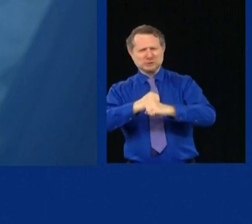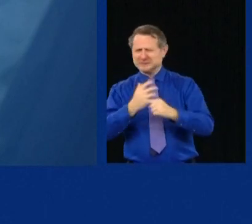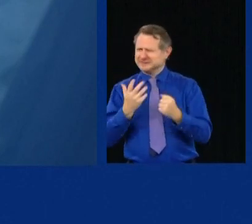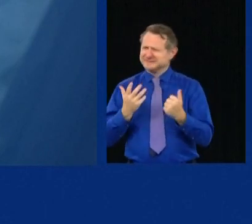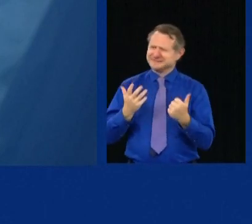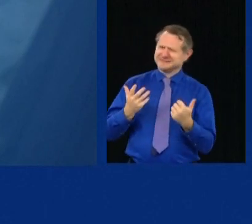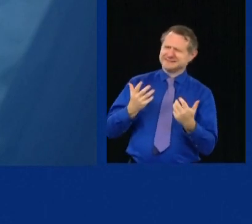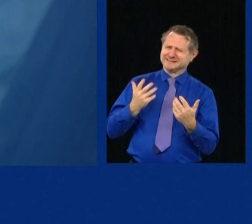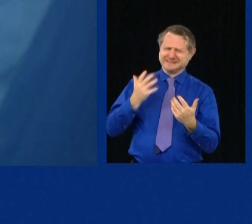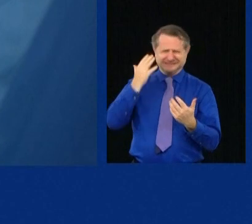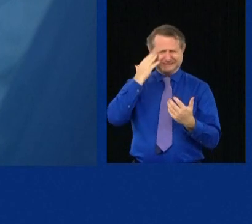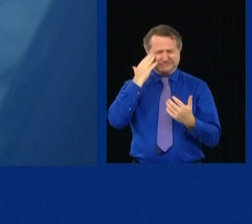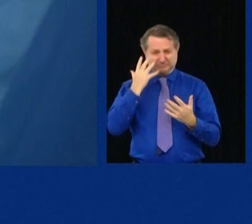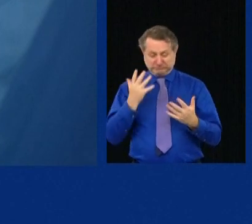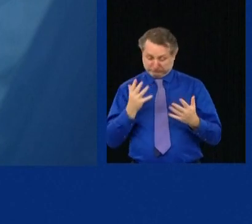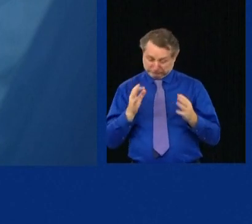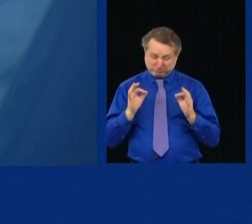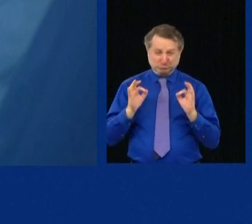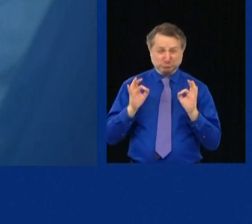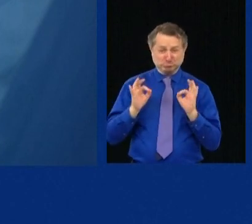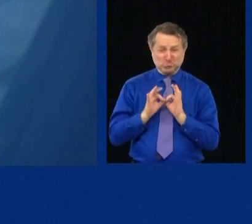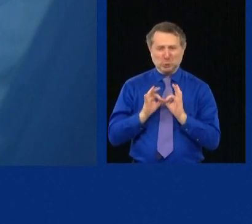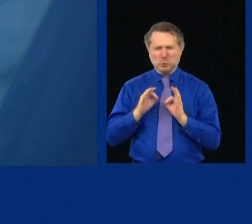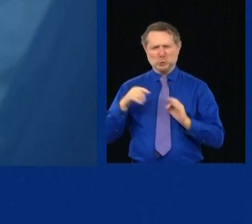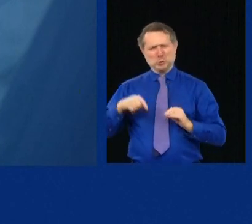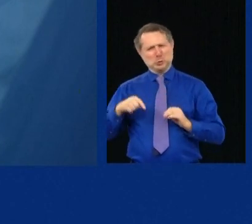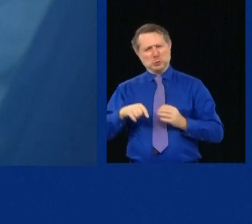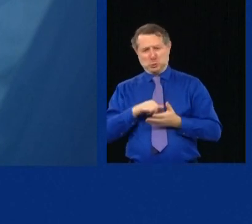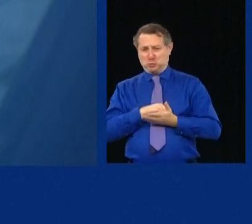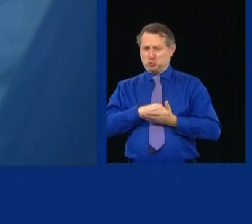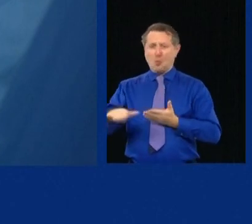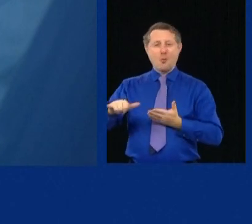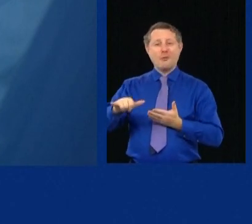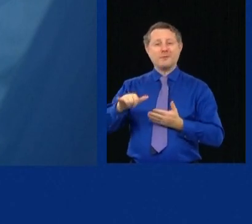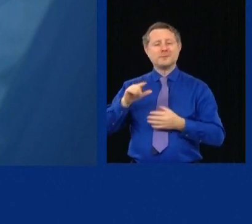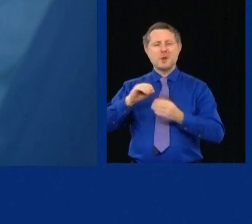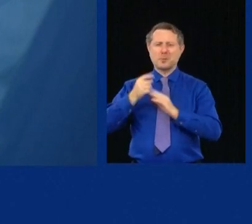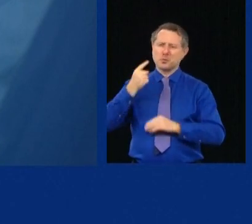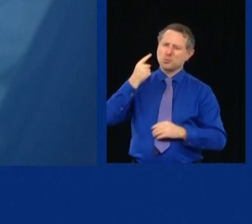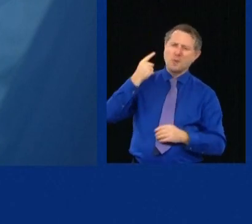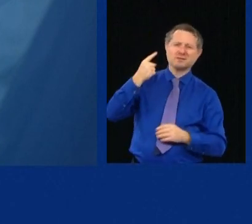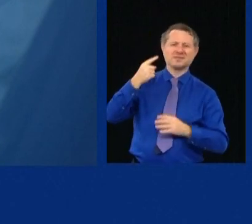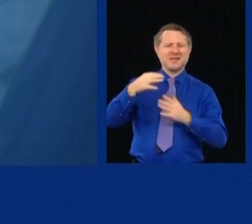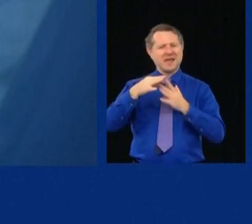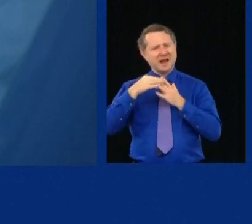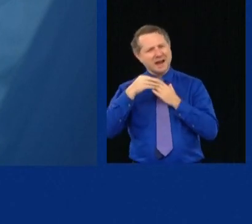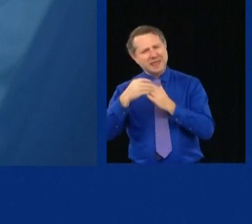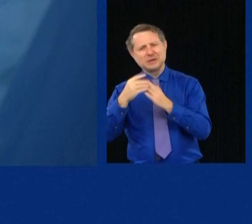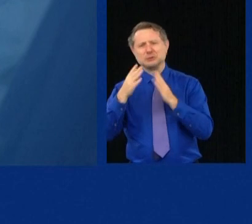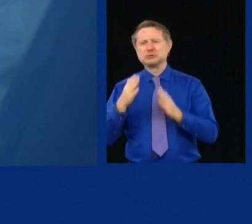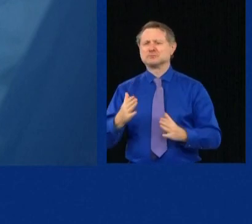WENT THROUGH. IT'S A MATTER OF NATIONAL SECURITY.